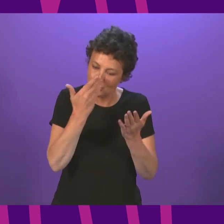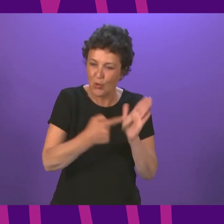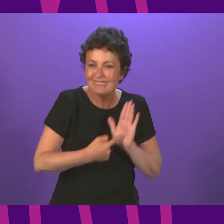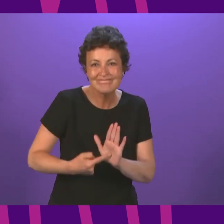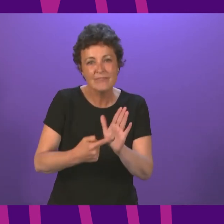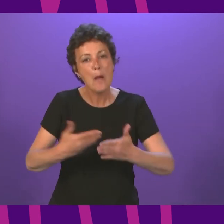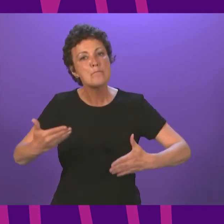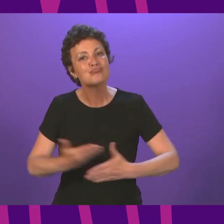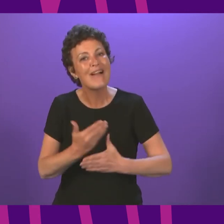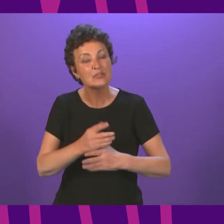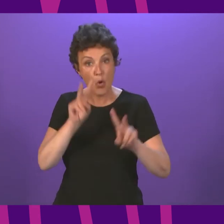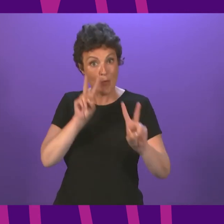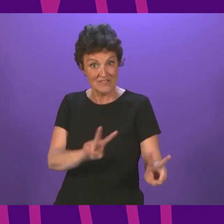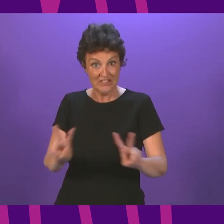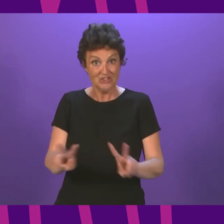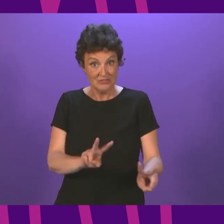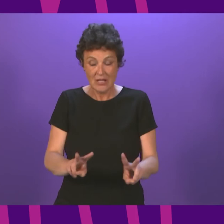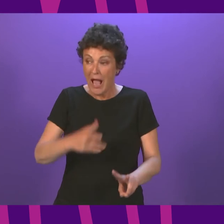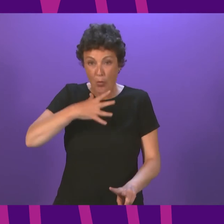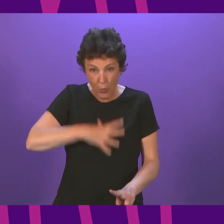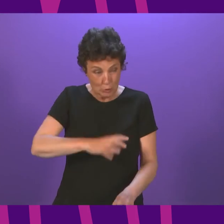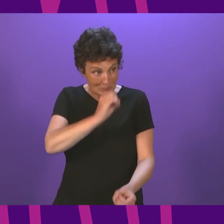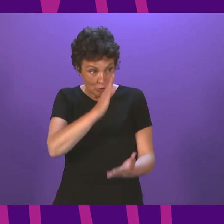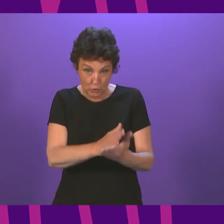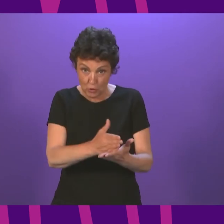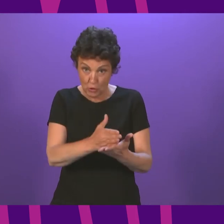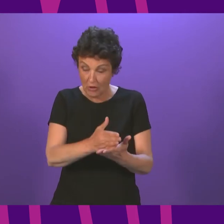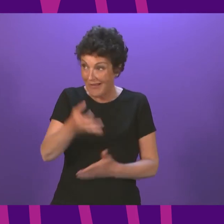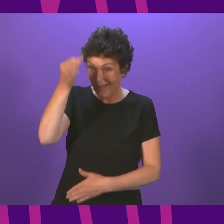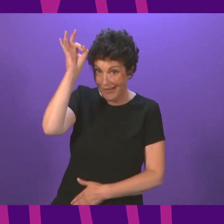The amendments that have been agreed to today will ensure that there will be a single omnibus,